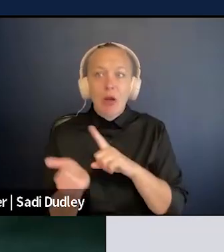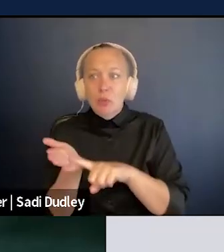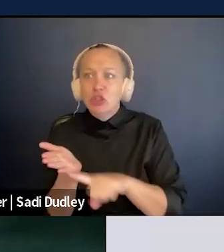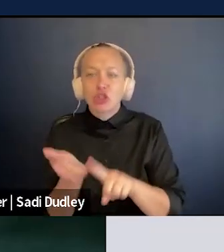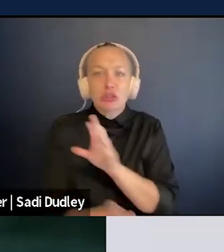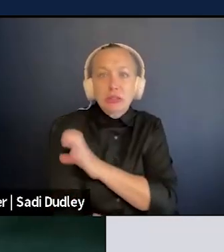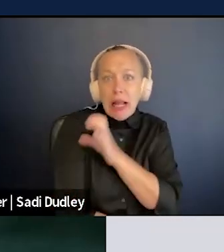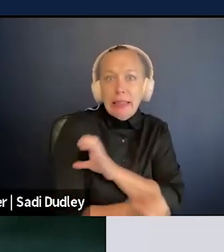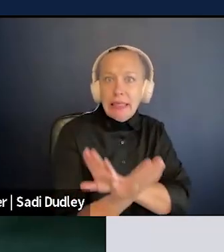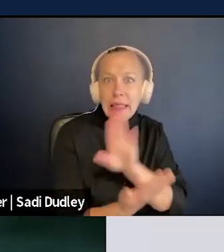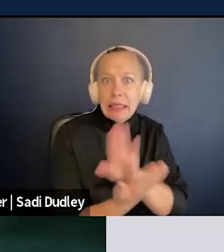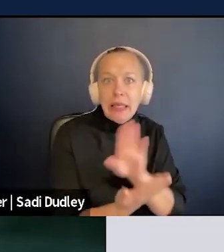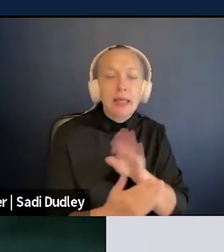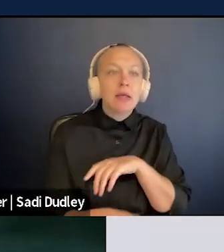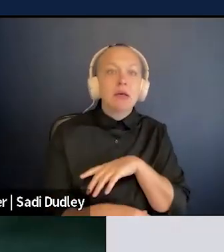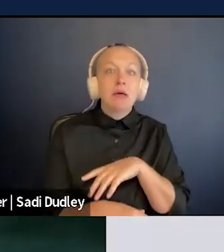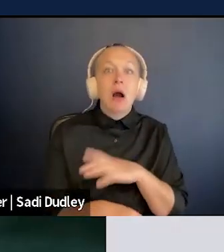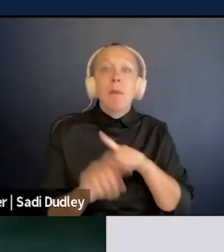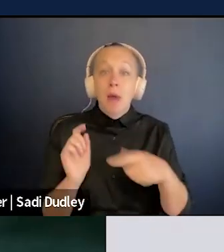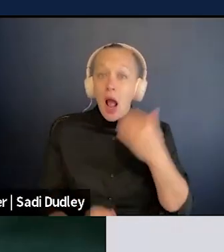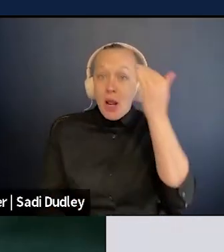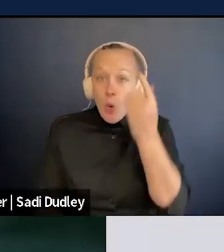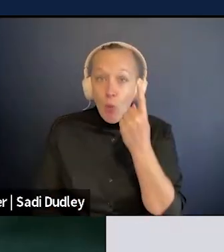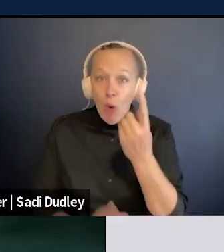Um, I know one thing that is often overlooked that we heard.